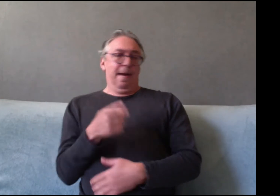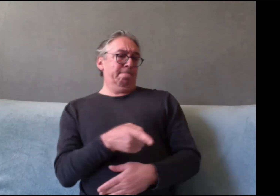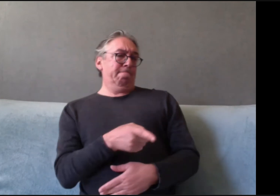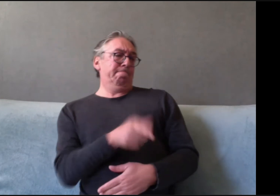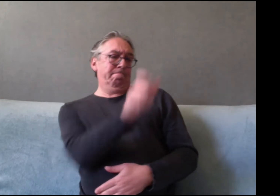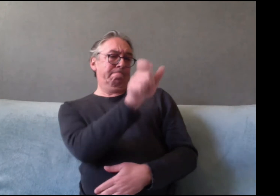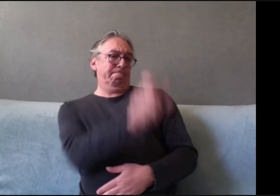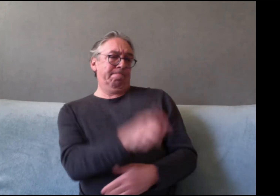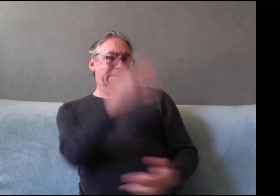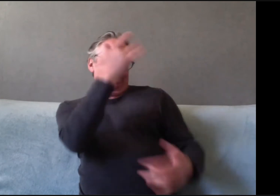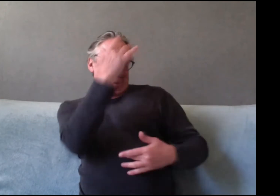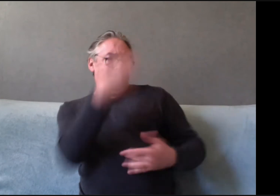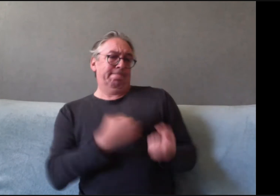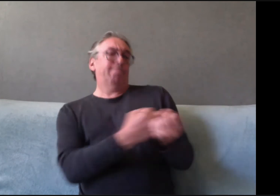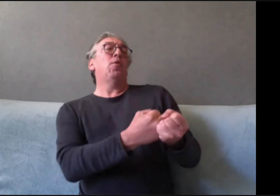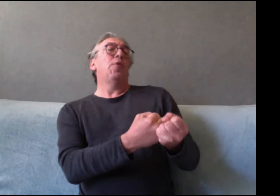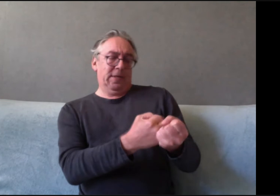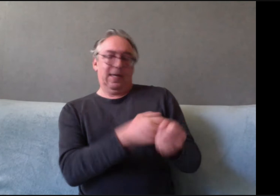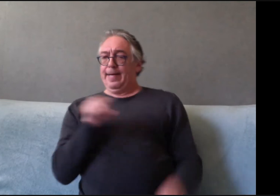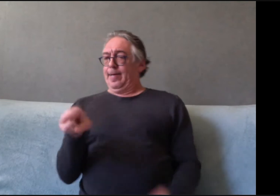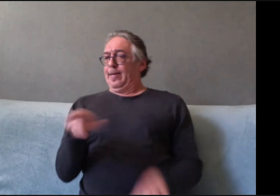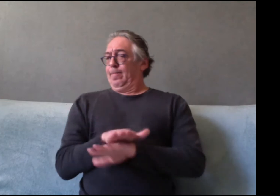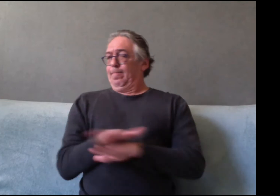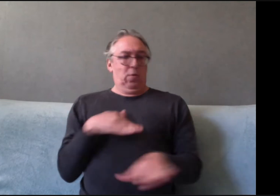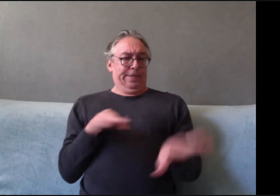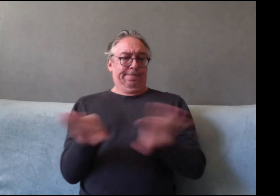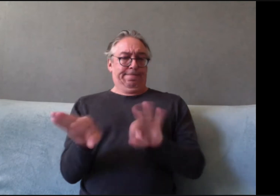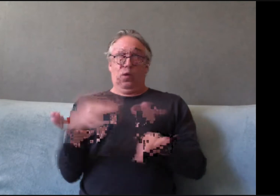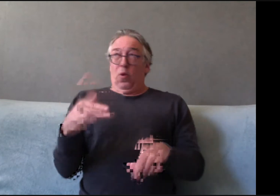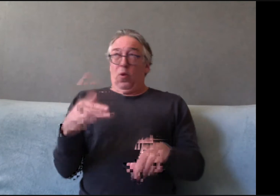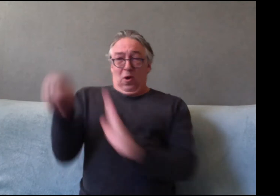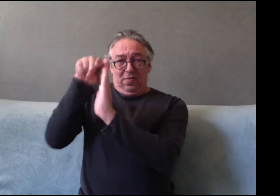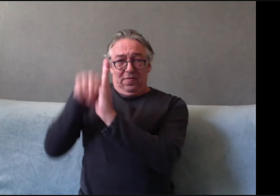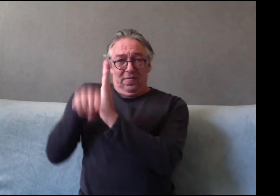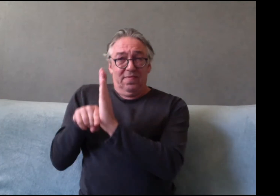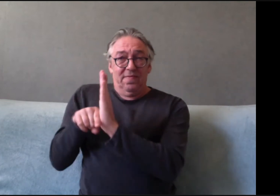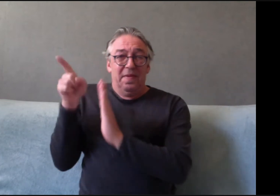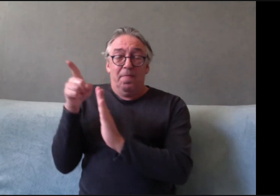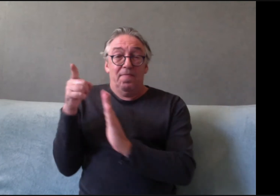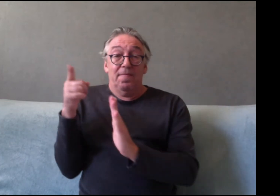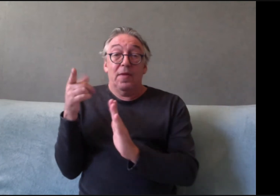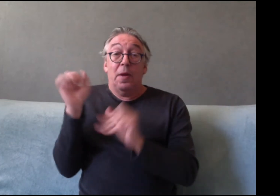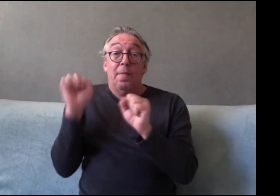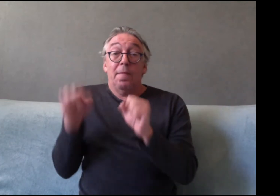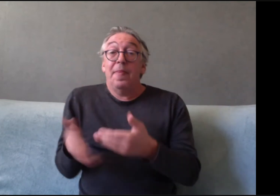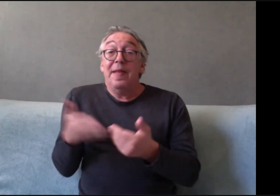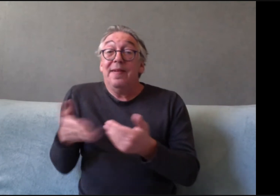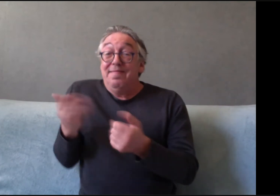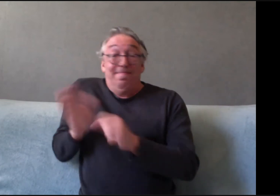not to discriminate and to act without prejudice and bias